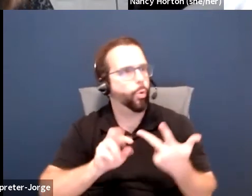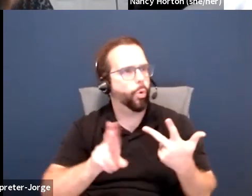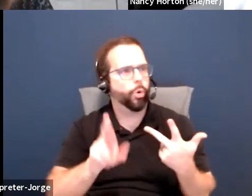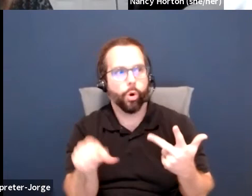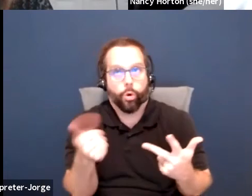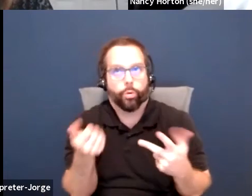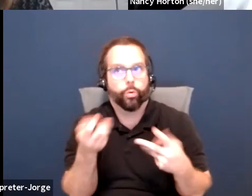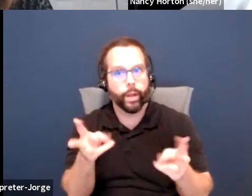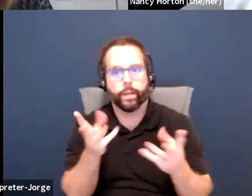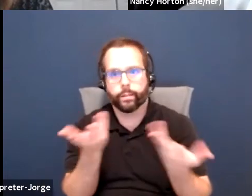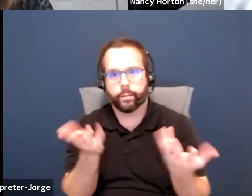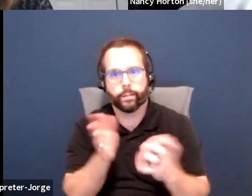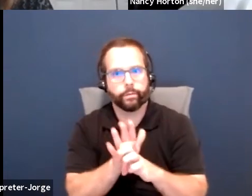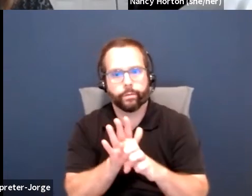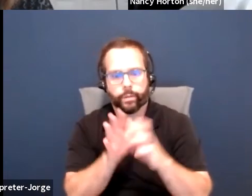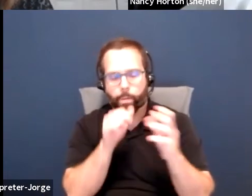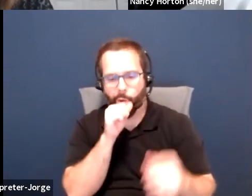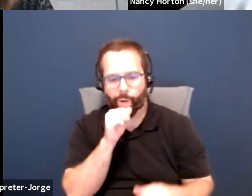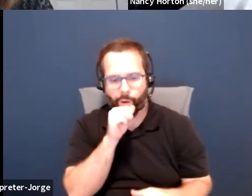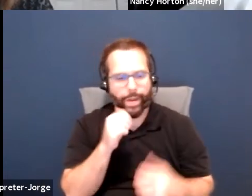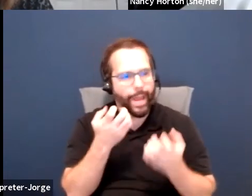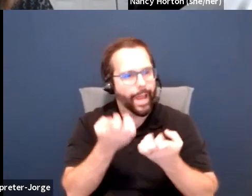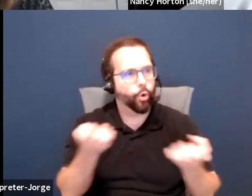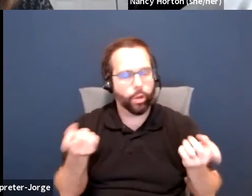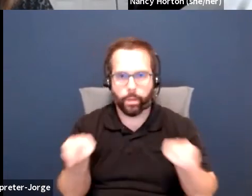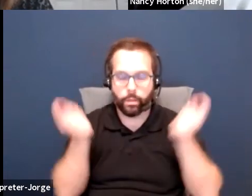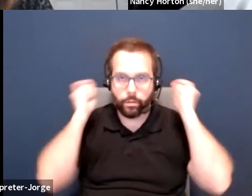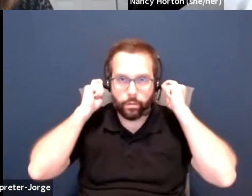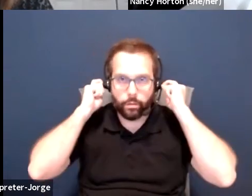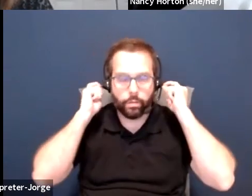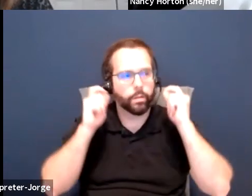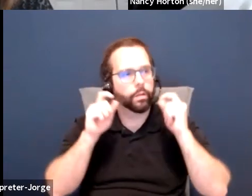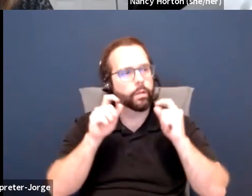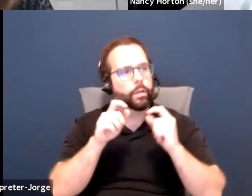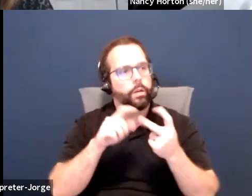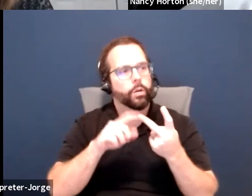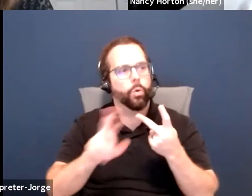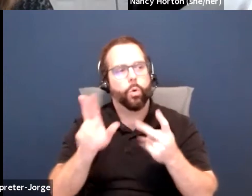boards or text messaging or something